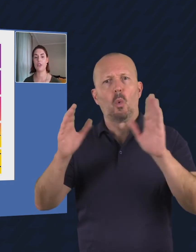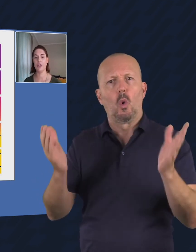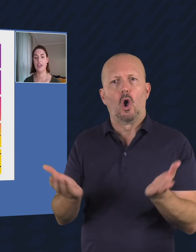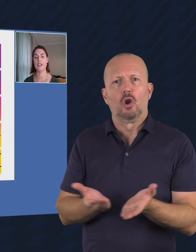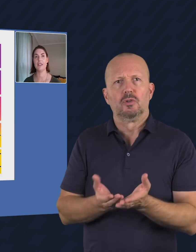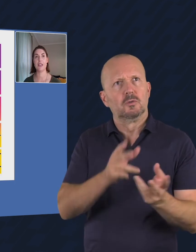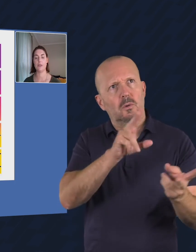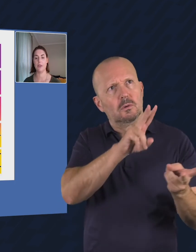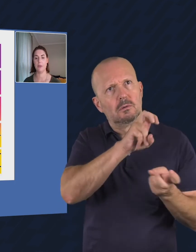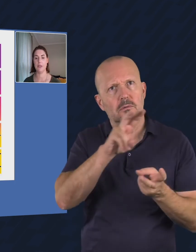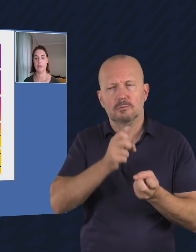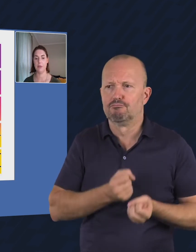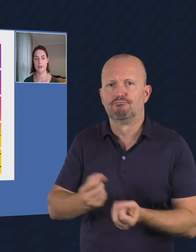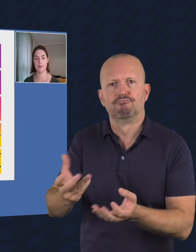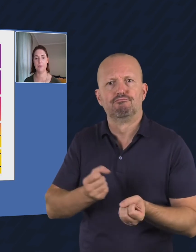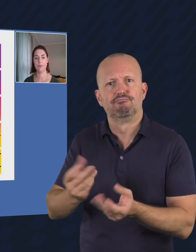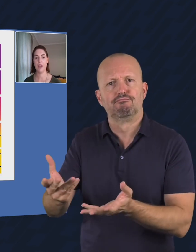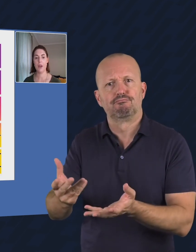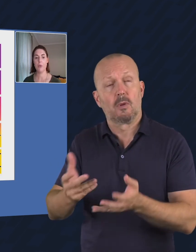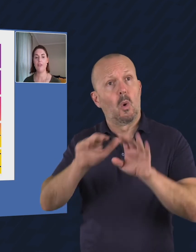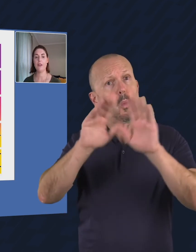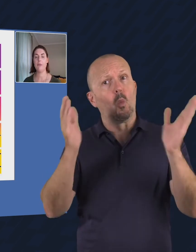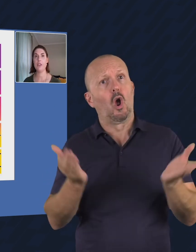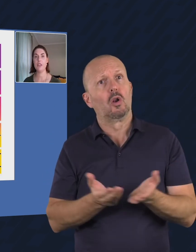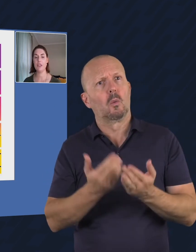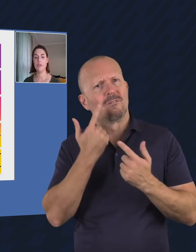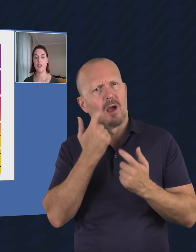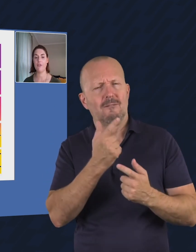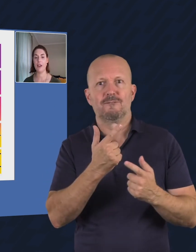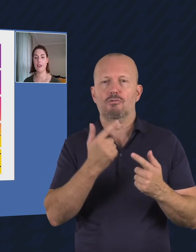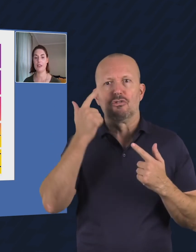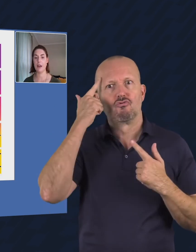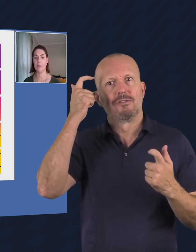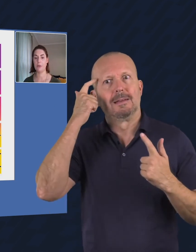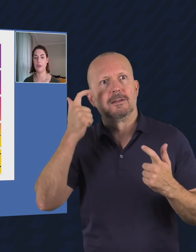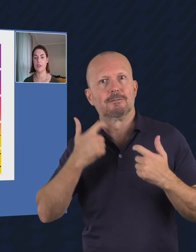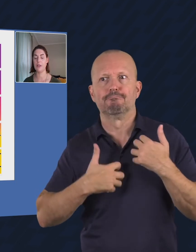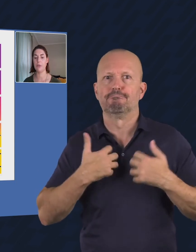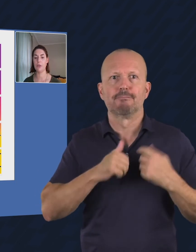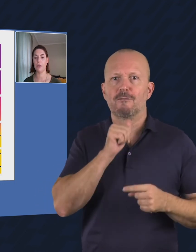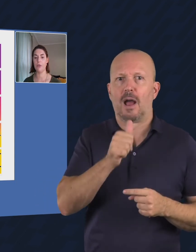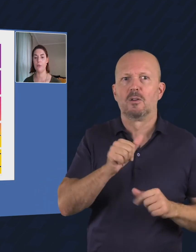to share and discuss with the participants. We found imaginative and fun examples of the simple short-form